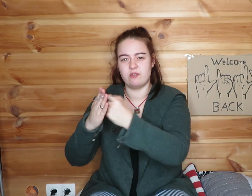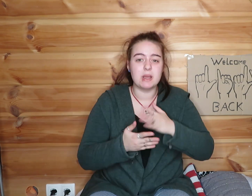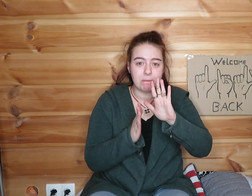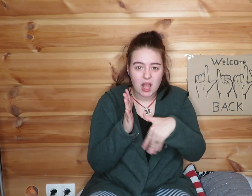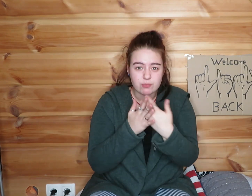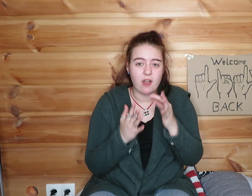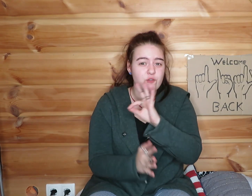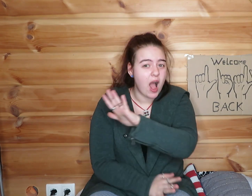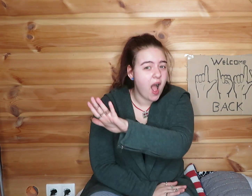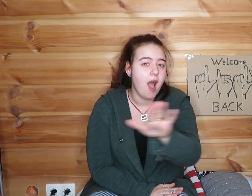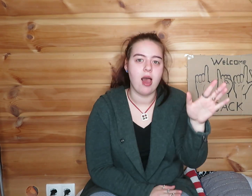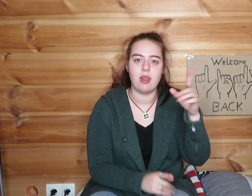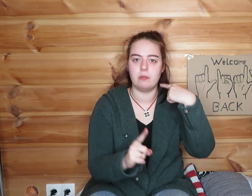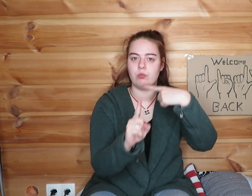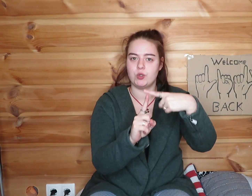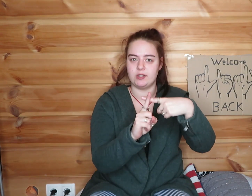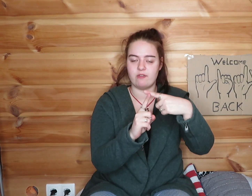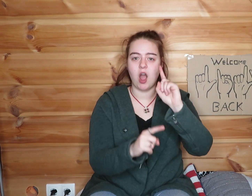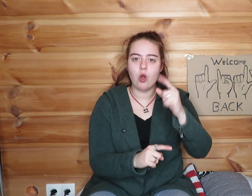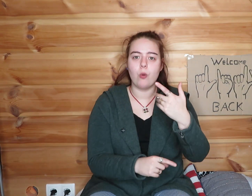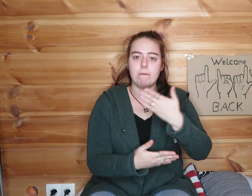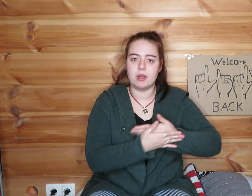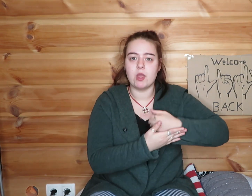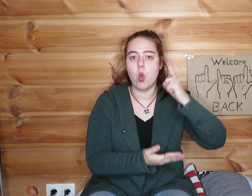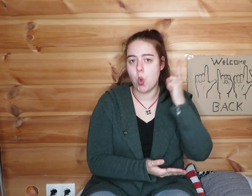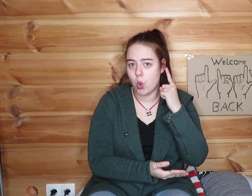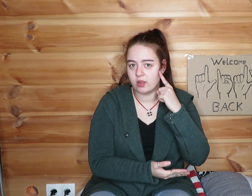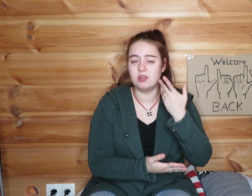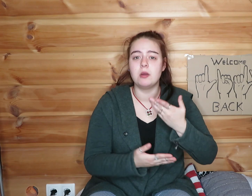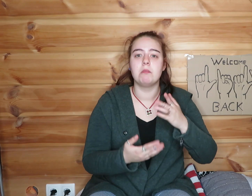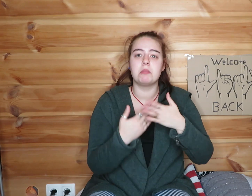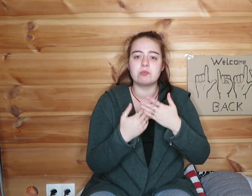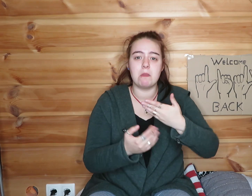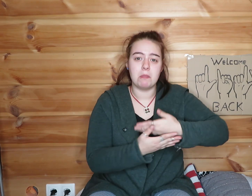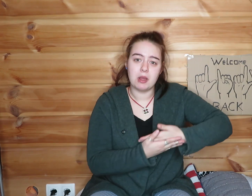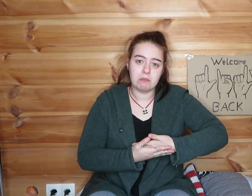Sign language is beneficial for everyone! For Babys, who can hear, too.